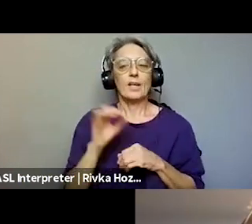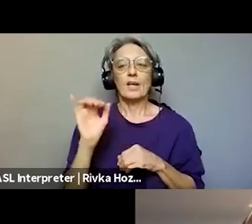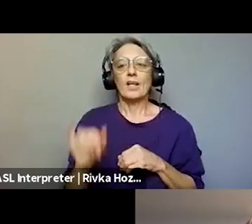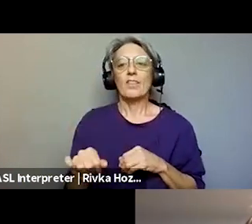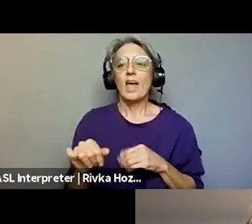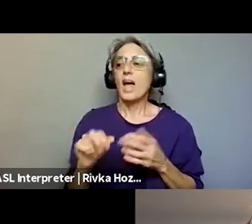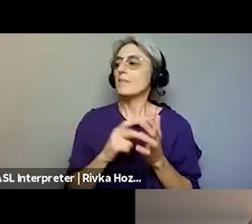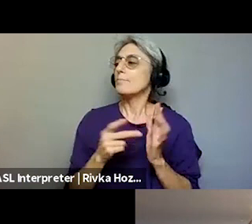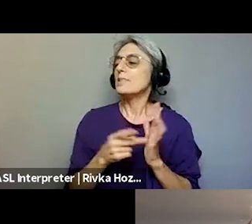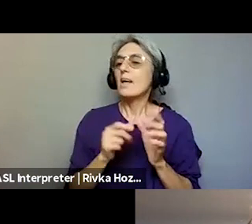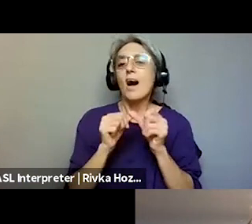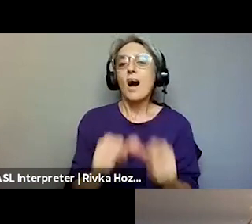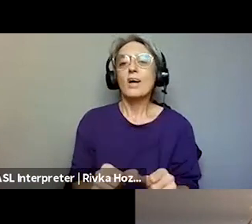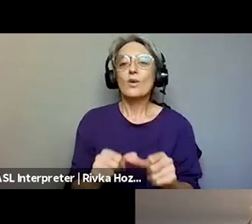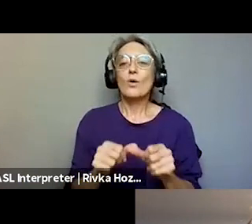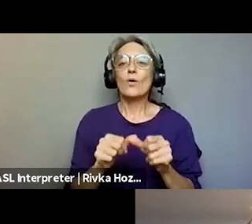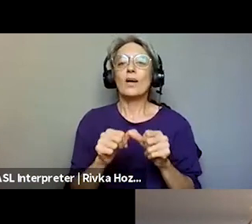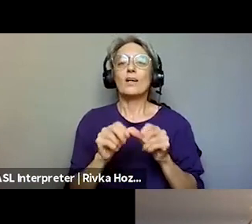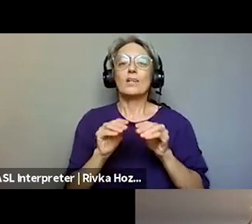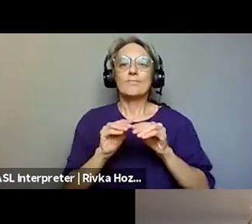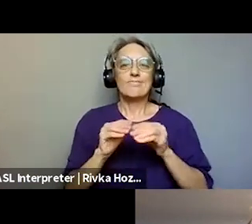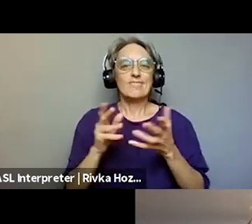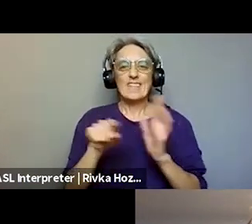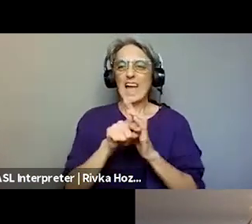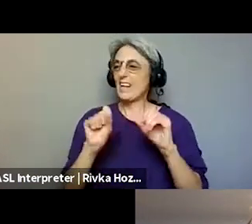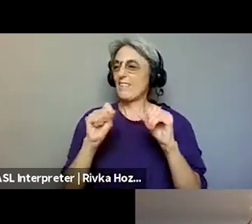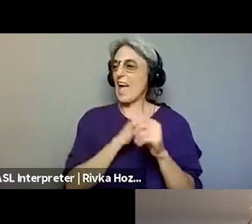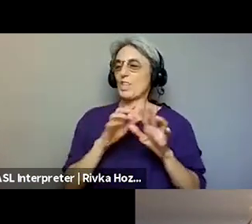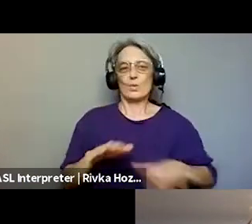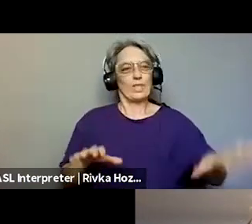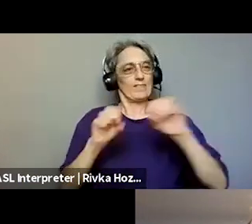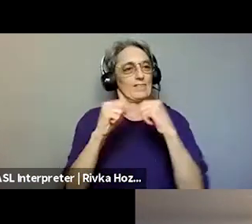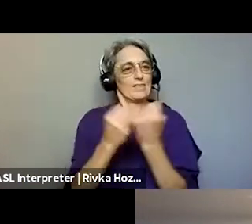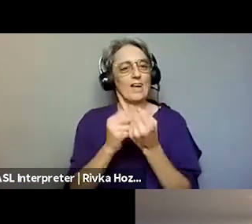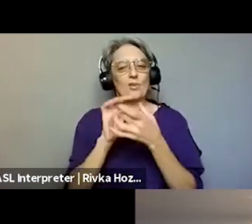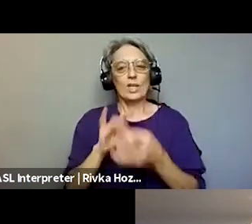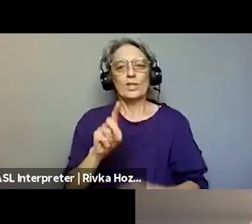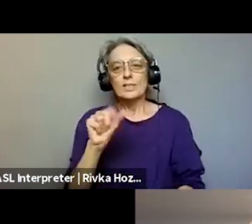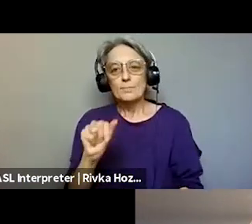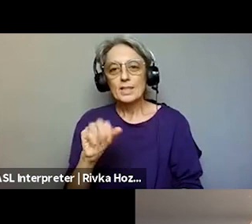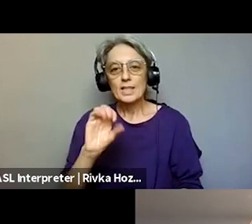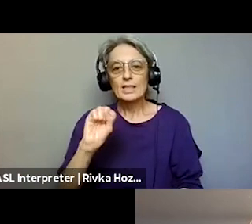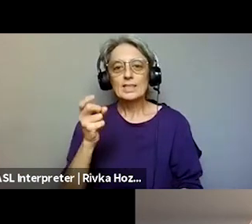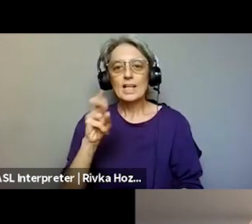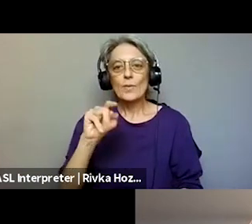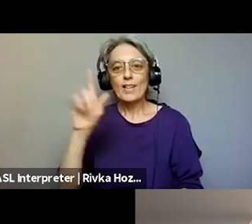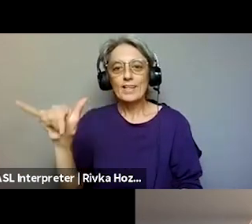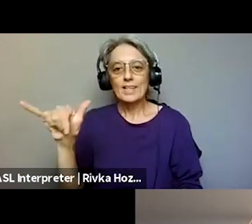negative societal attitudes toward disability and sexuality in particular. And we can try to educate